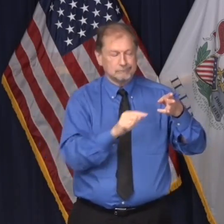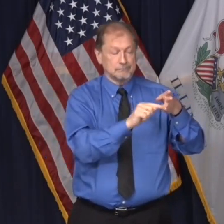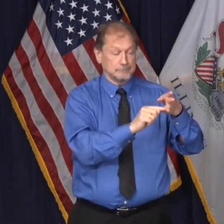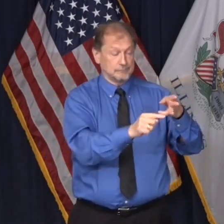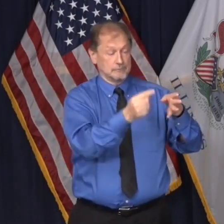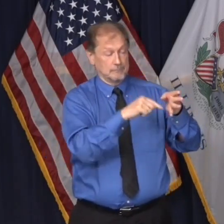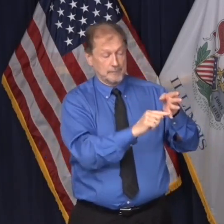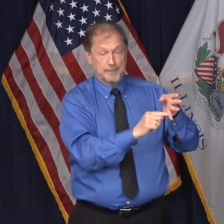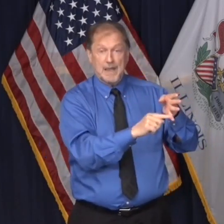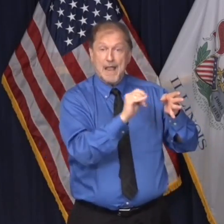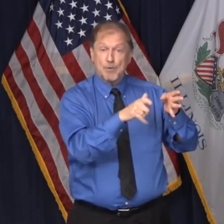2,991 ICU BEDS.